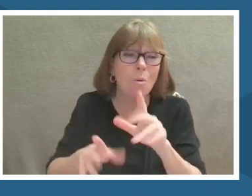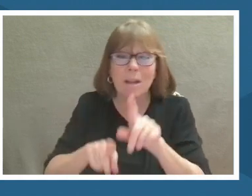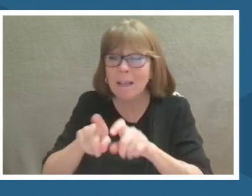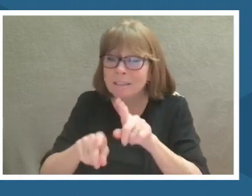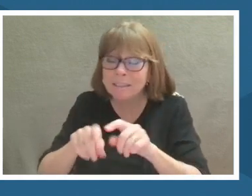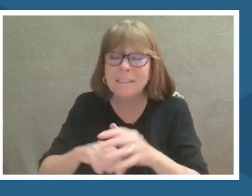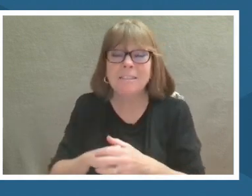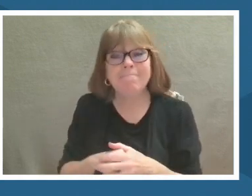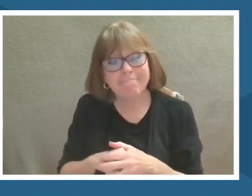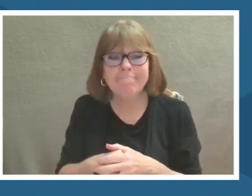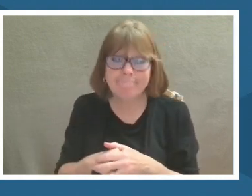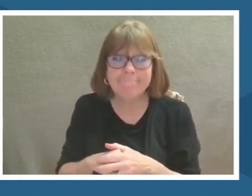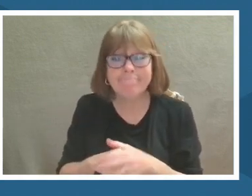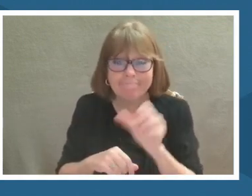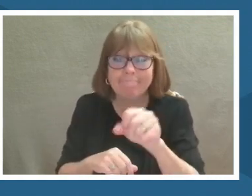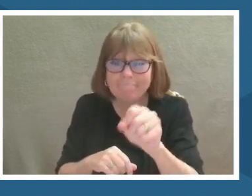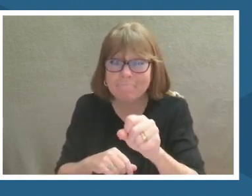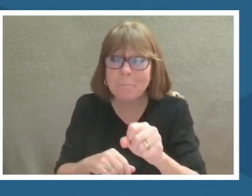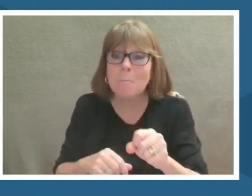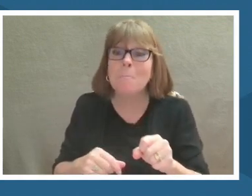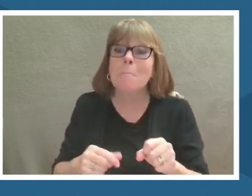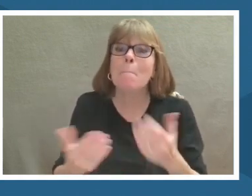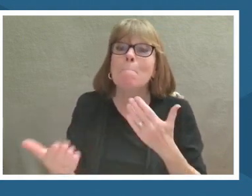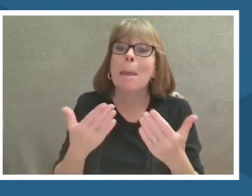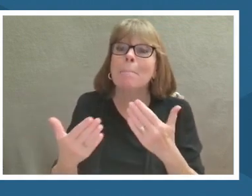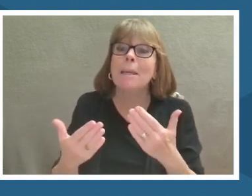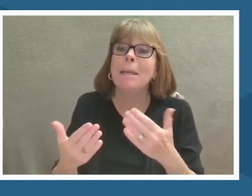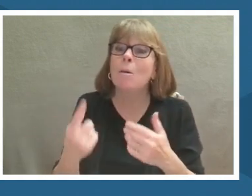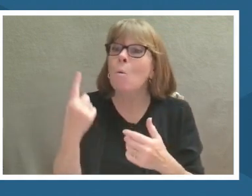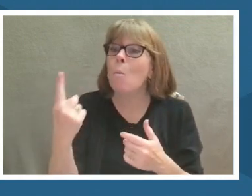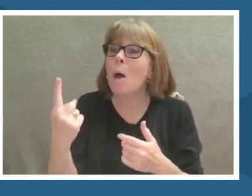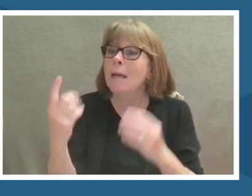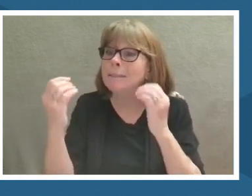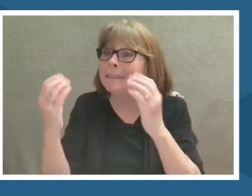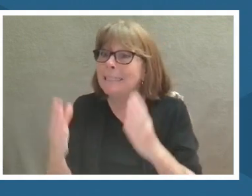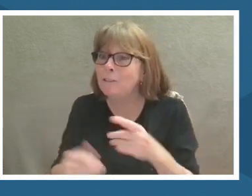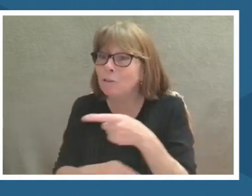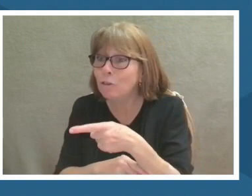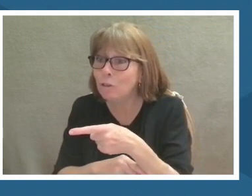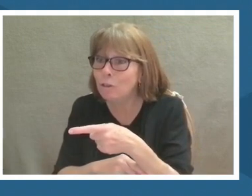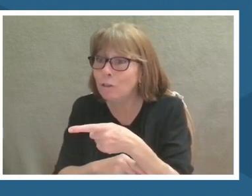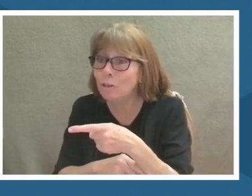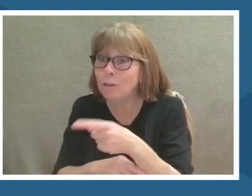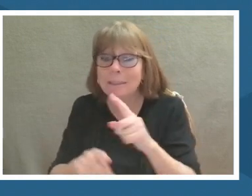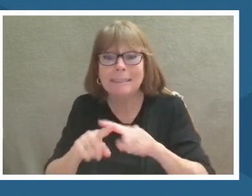uh one teacher to work with another teacher in a different content area